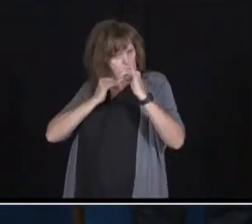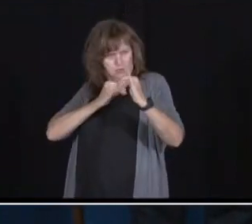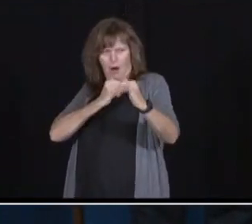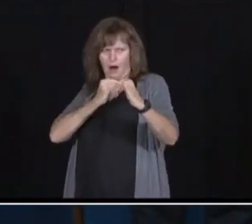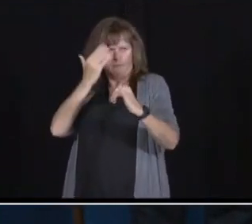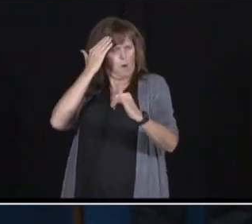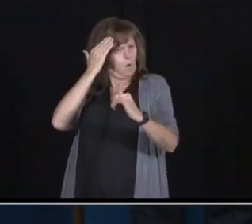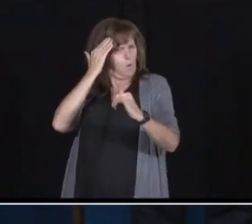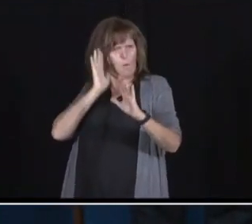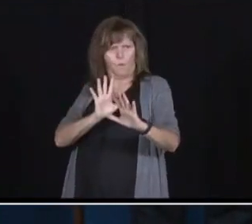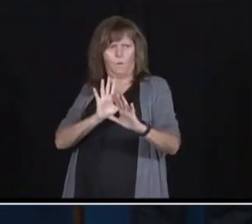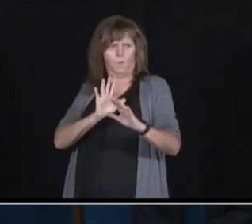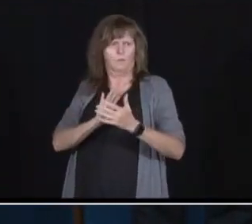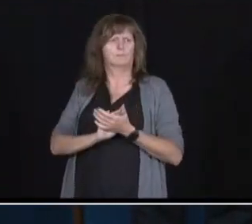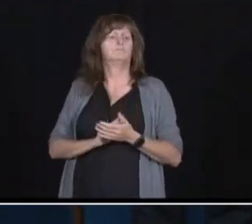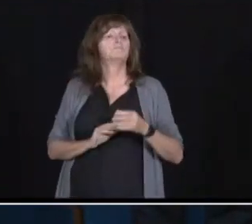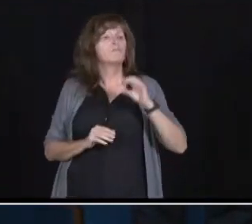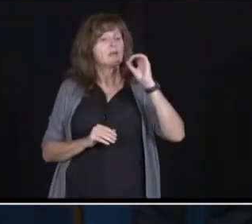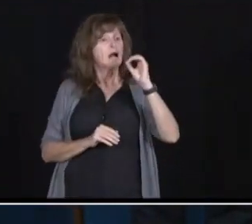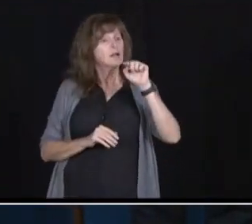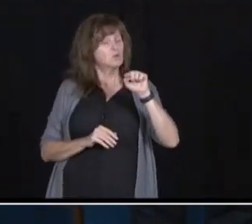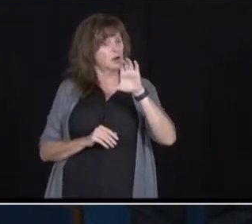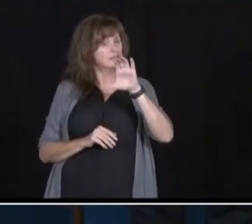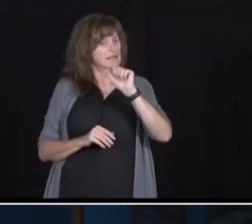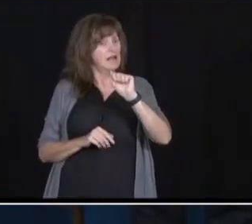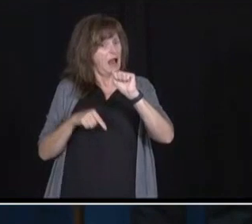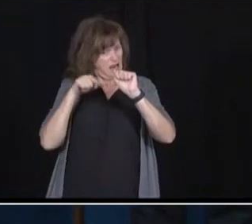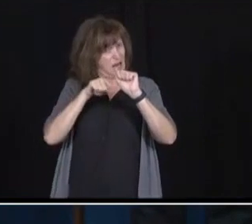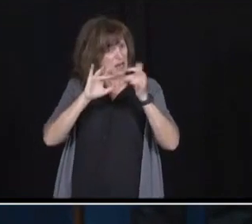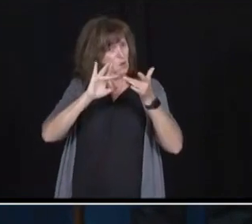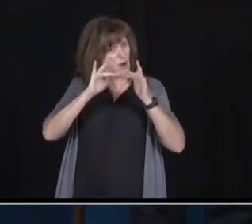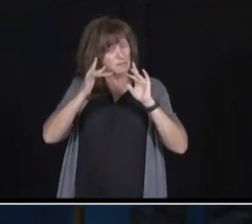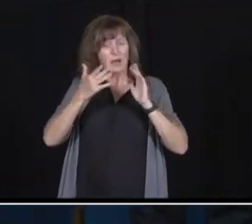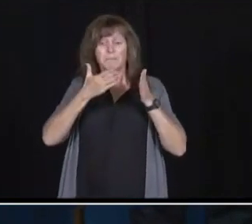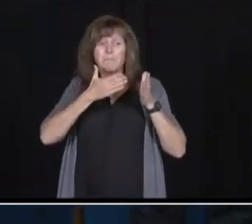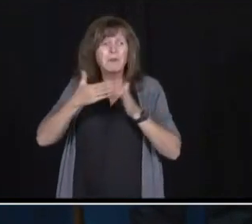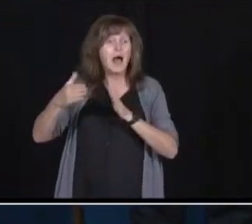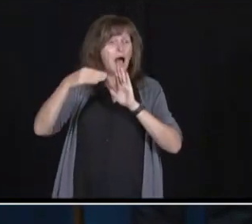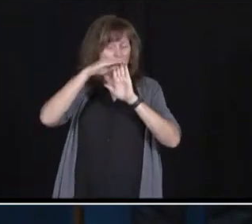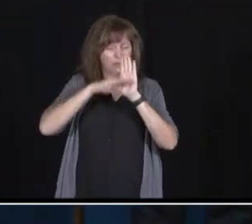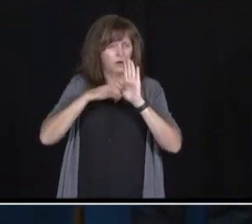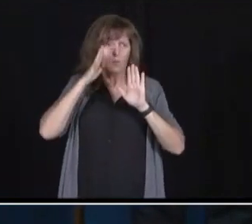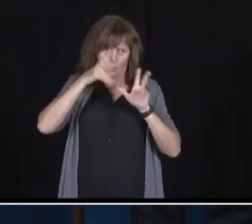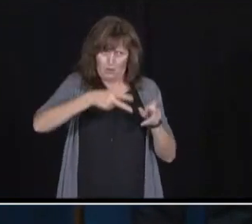The premier and I have been clear throughout this entire outbreak. We want you to know what we know.